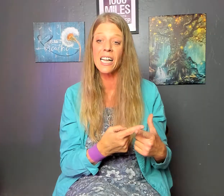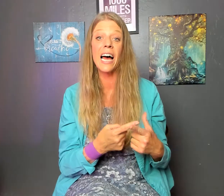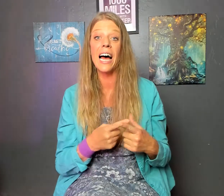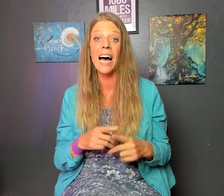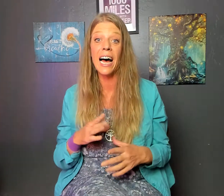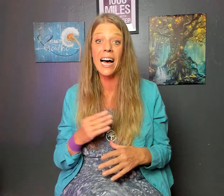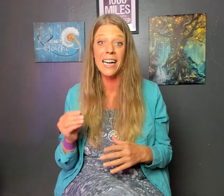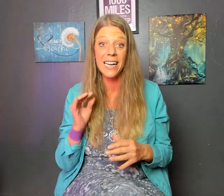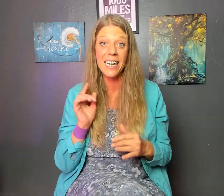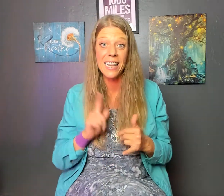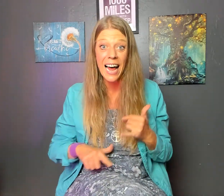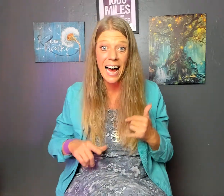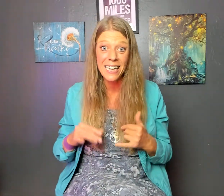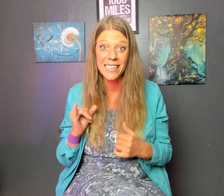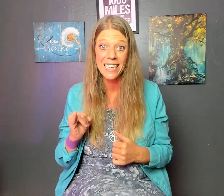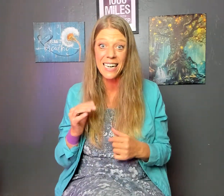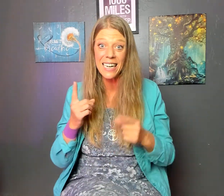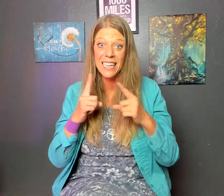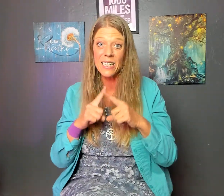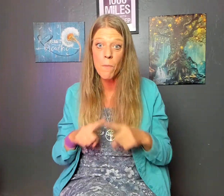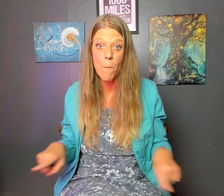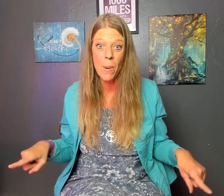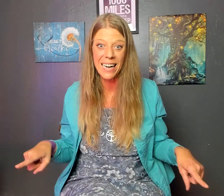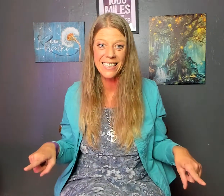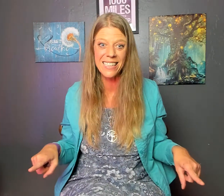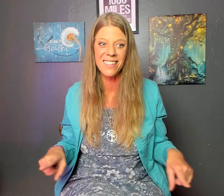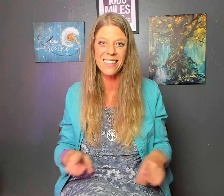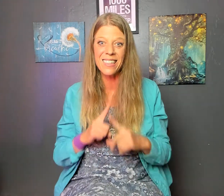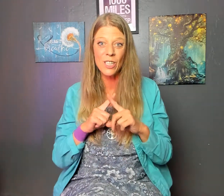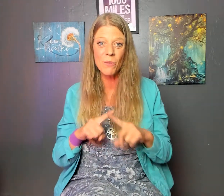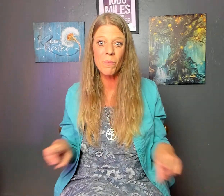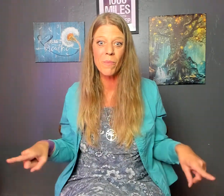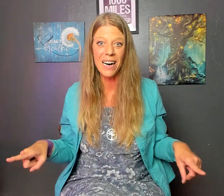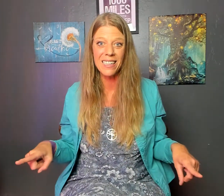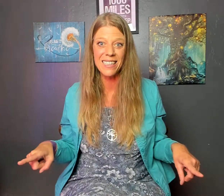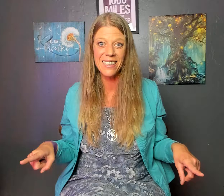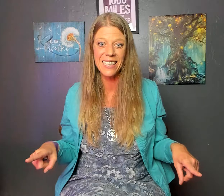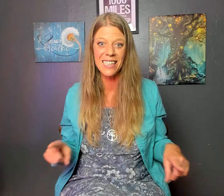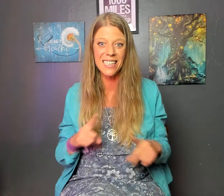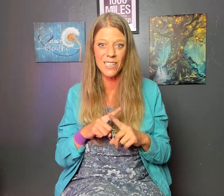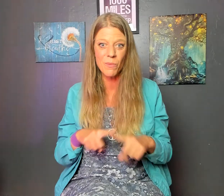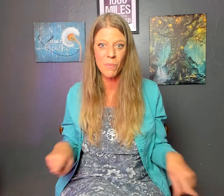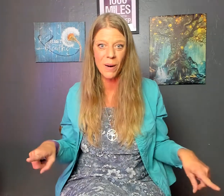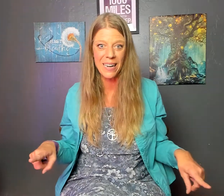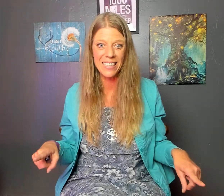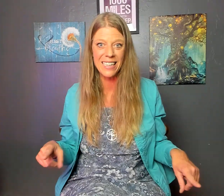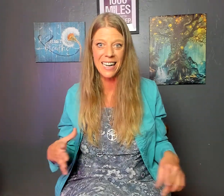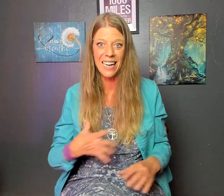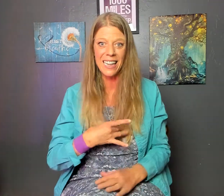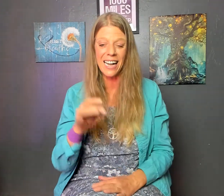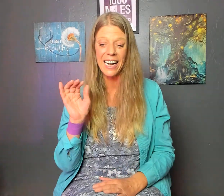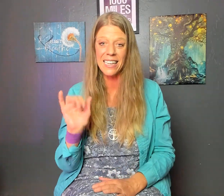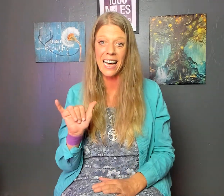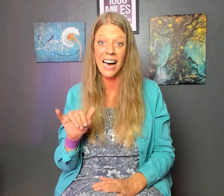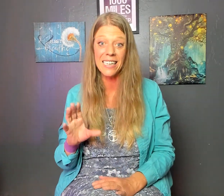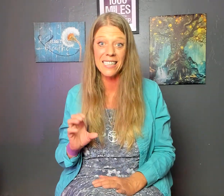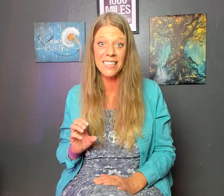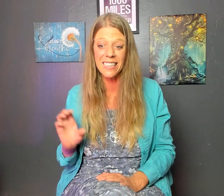And last is BUT, BUT, BUT - like that.